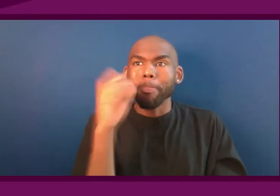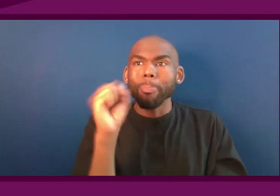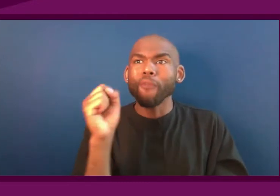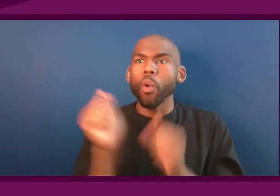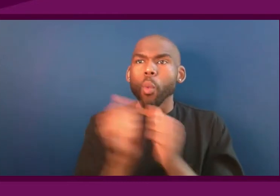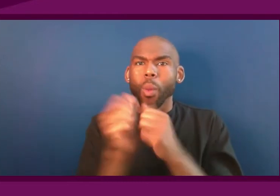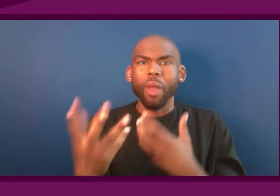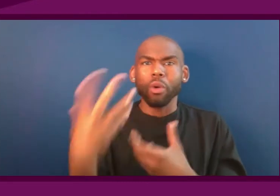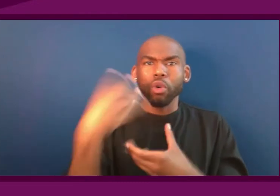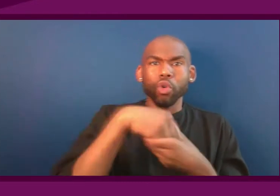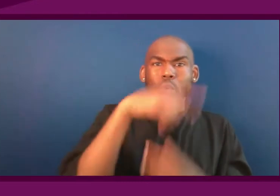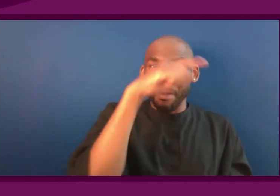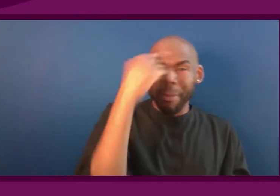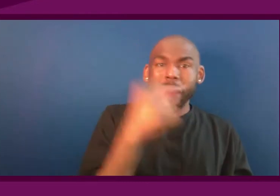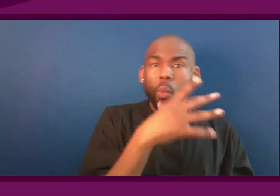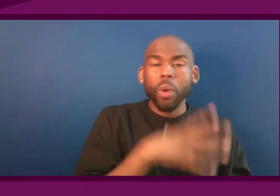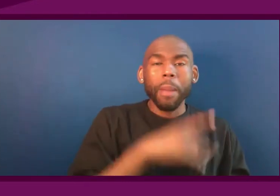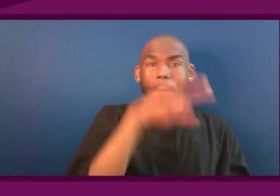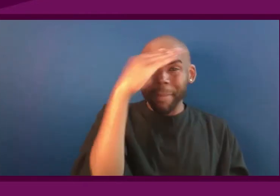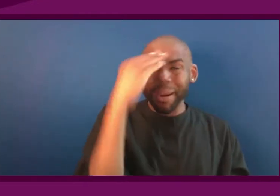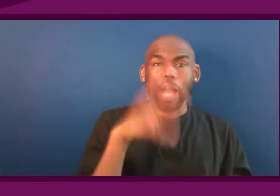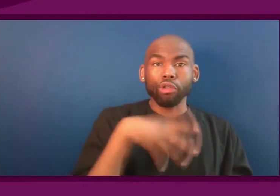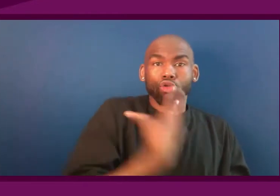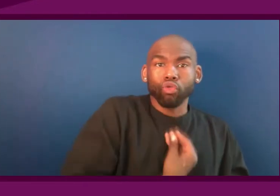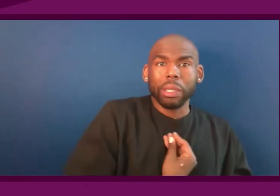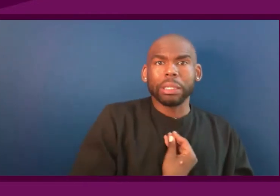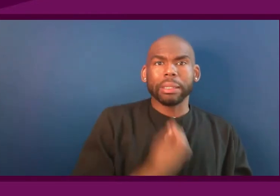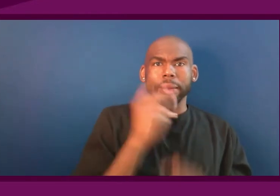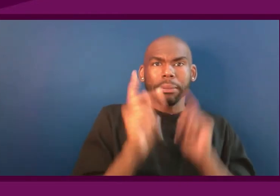that you brought up those intersections, for sure. Debra Ruh: